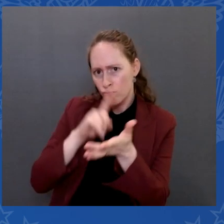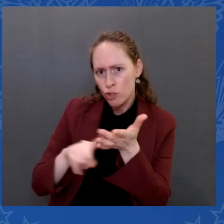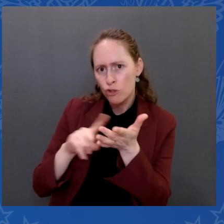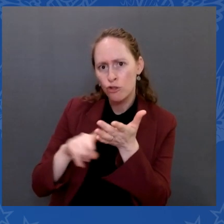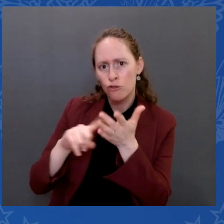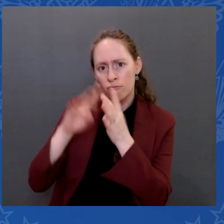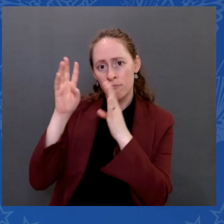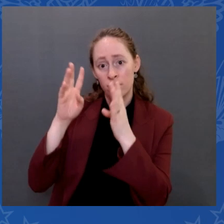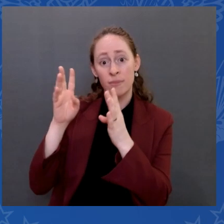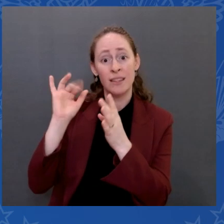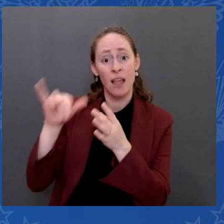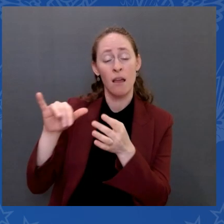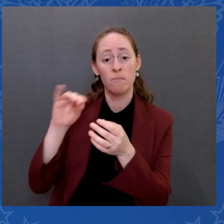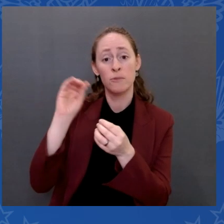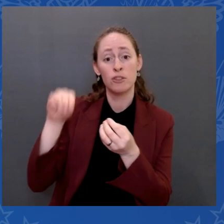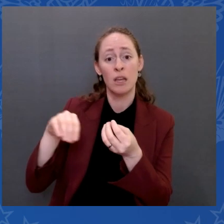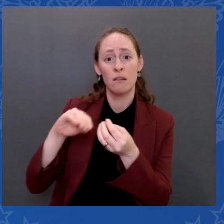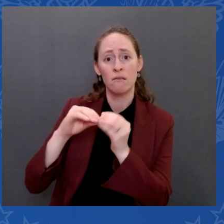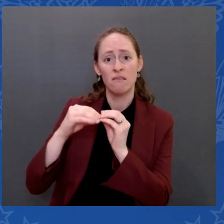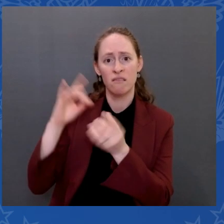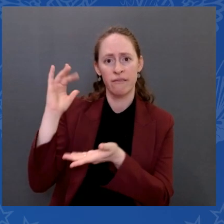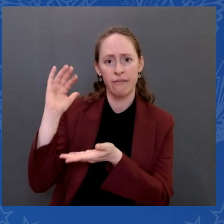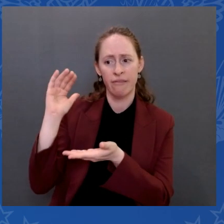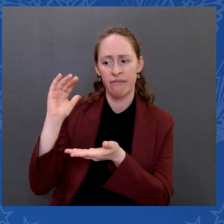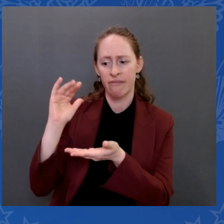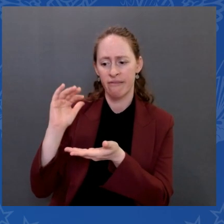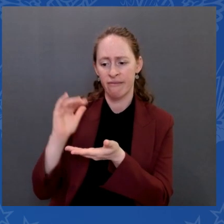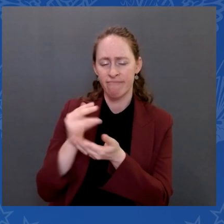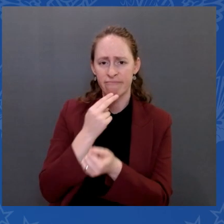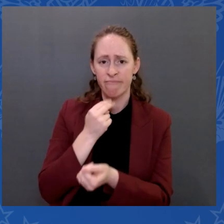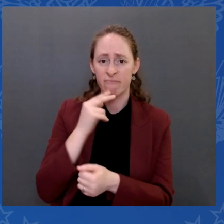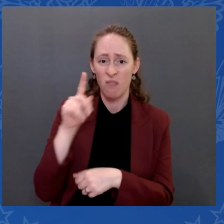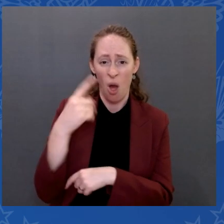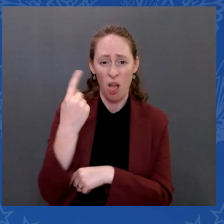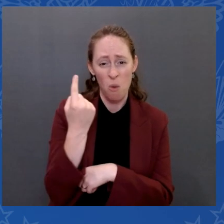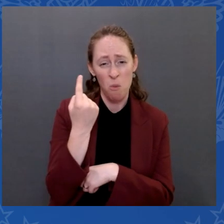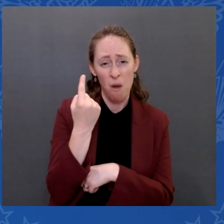And China and others have moved precipitously to invest more,